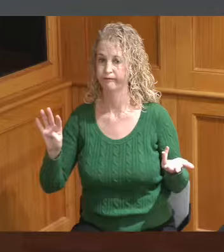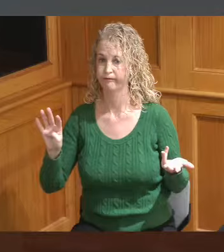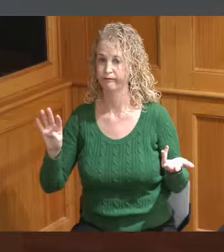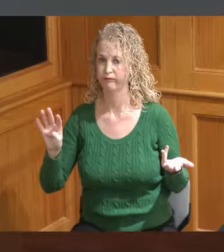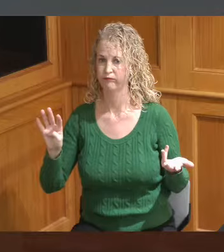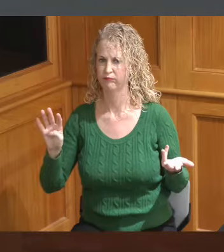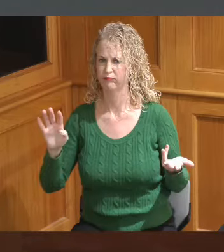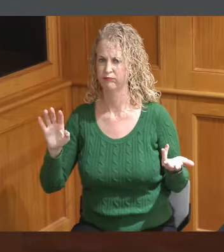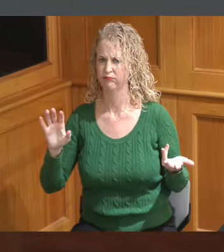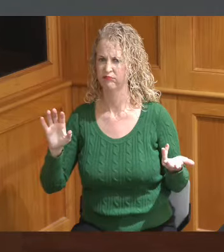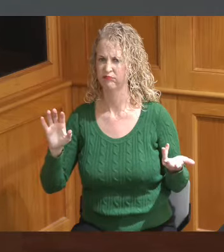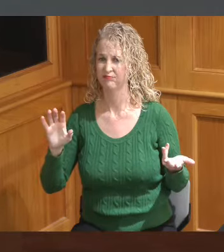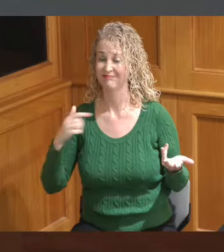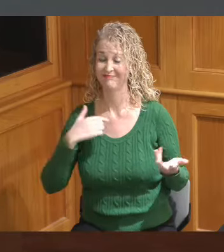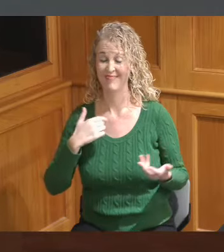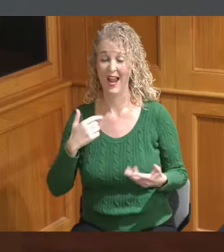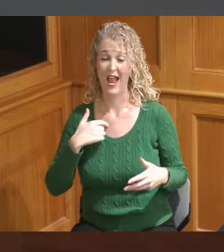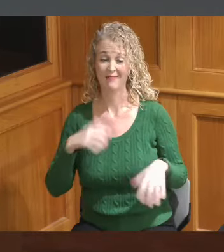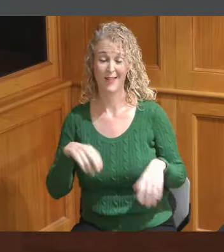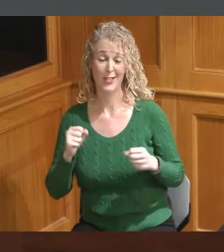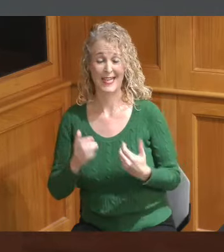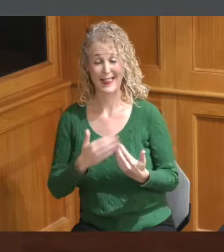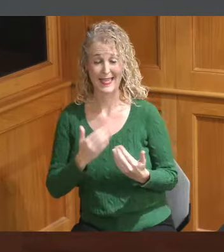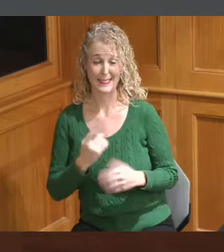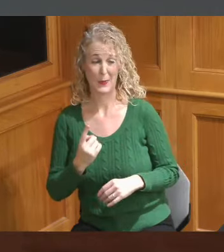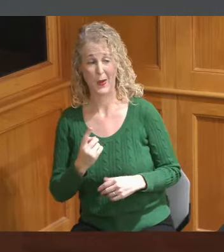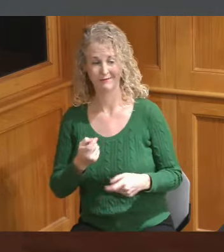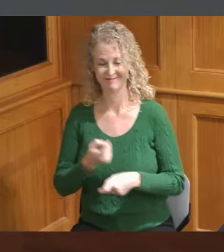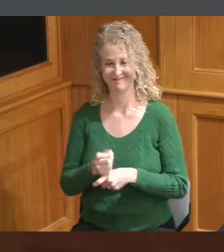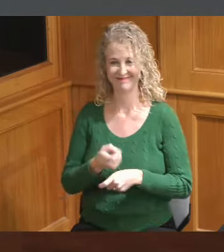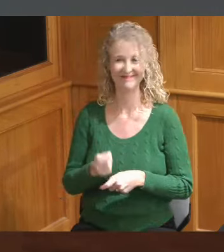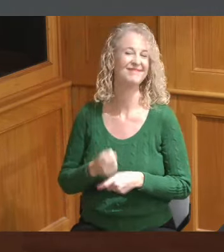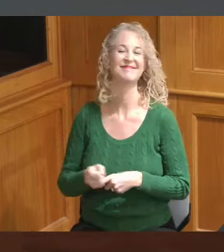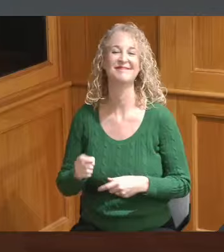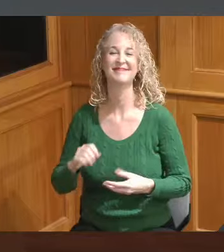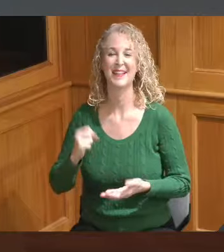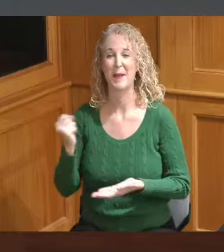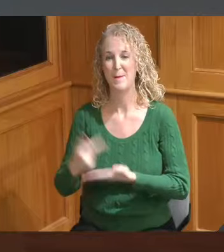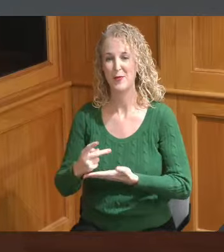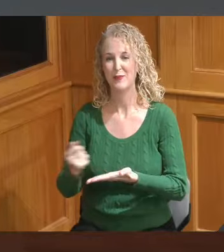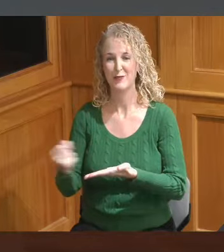get substantively easier here. I've noticed item number four is authorizing the use of credit cards